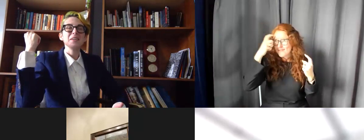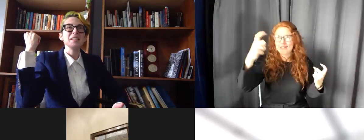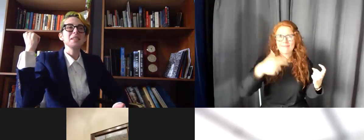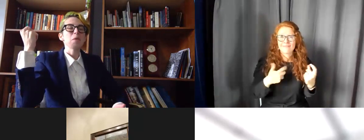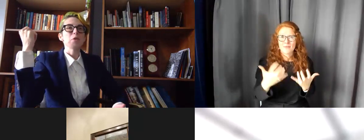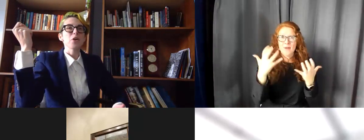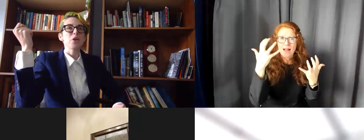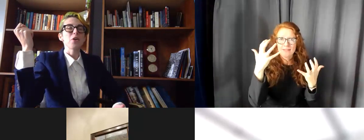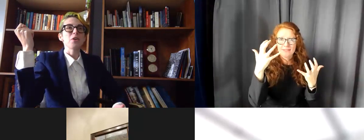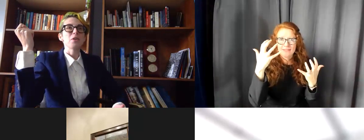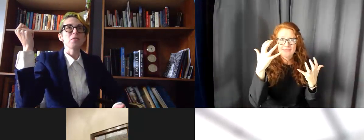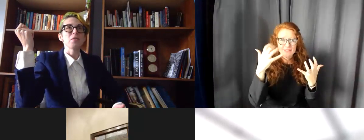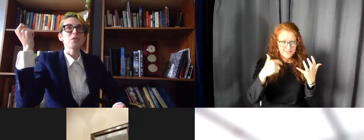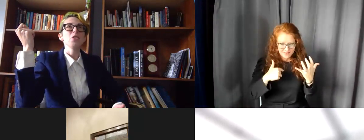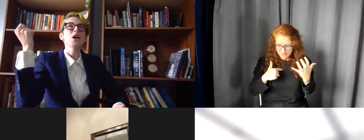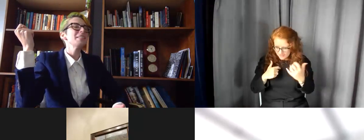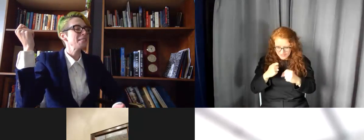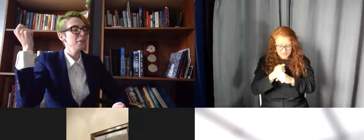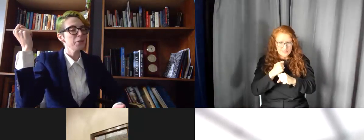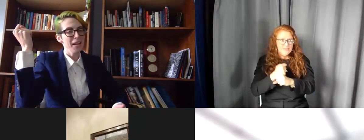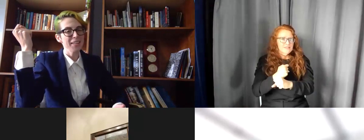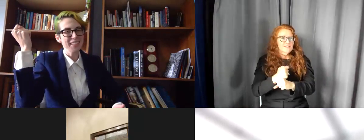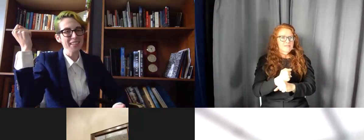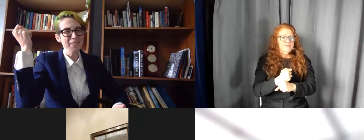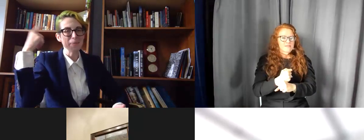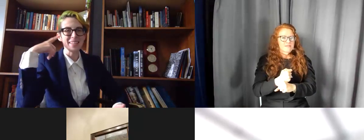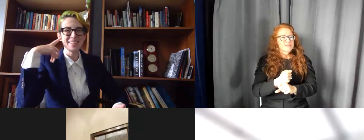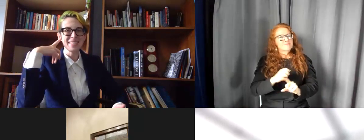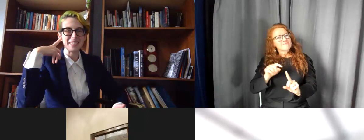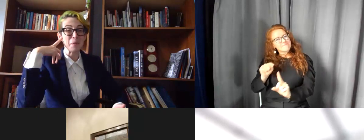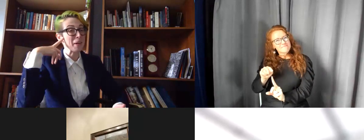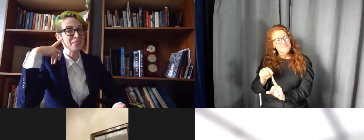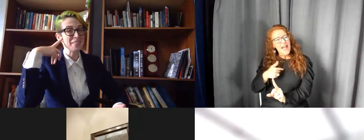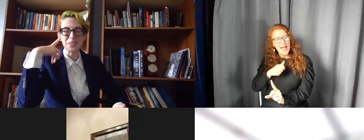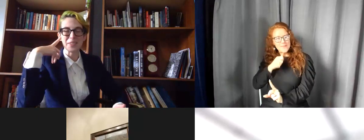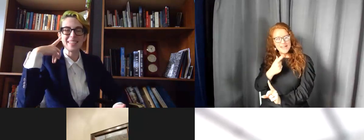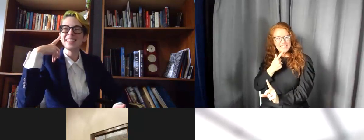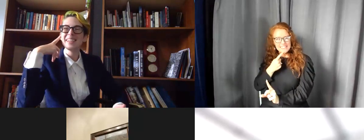Farrah Garland: ended up with her Farrah Garland: not single-handedly, but somewhat close to it.